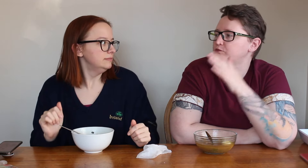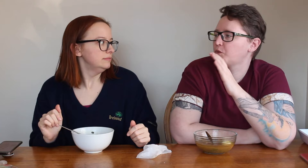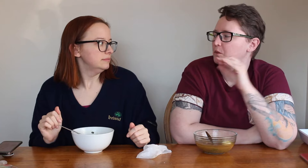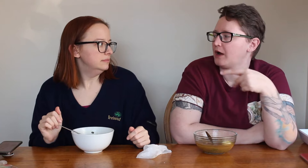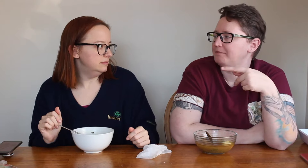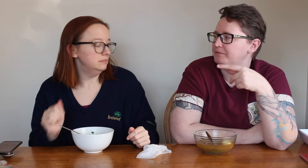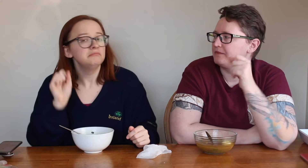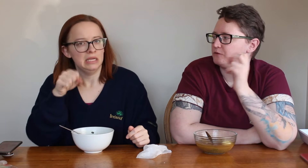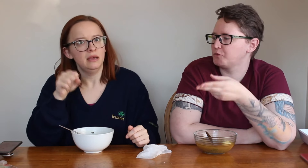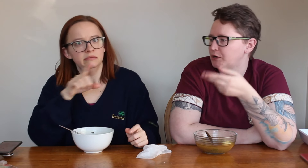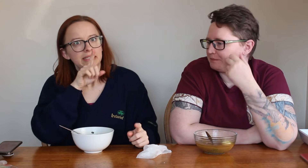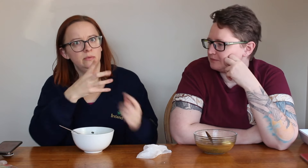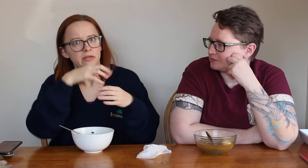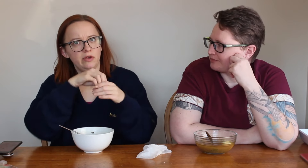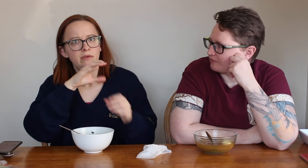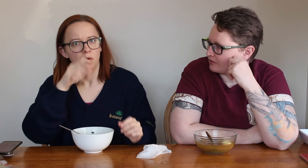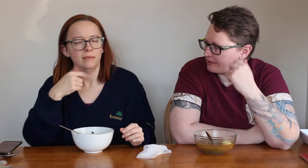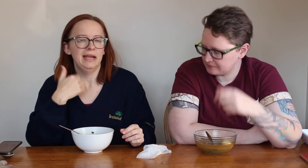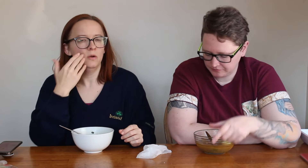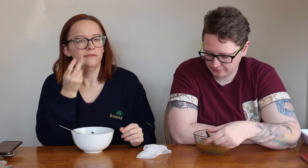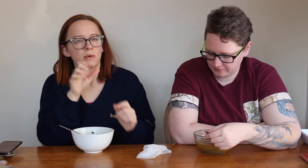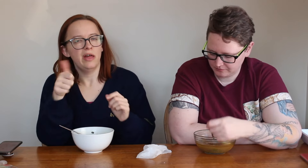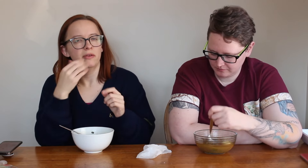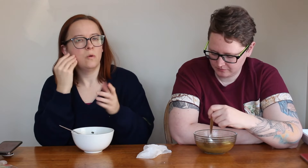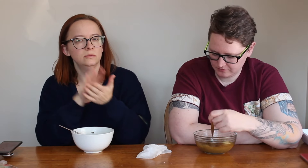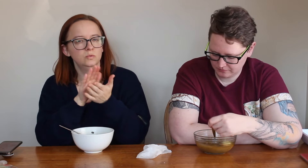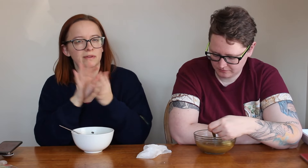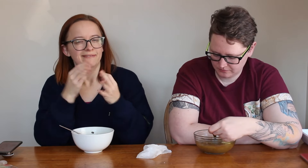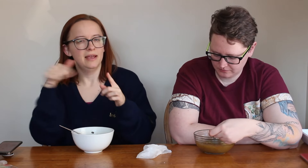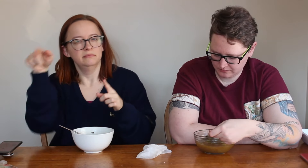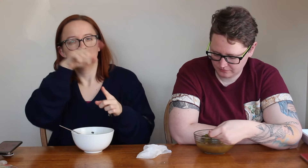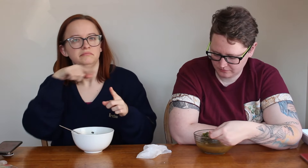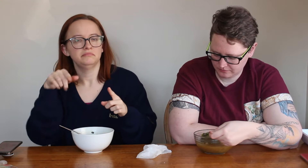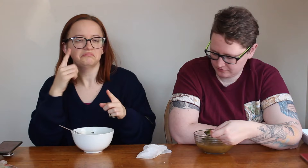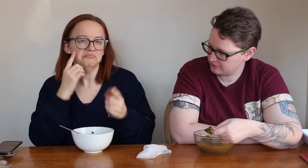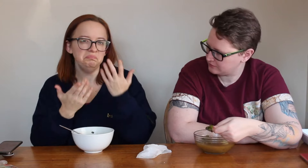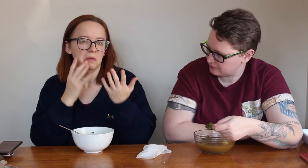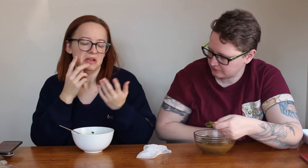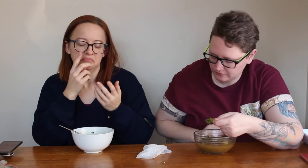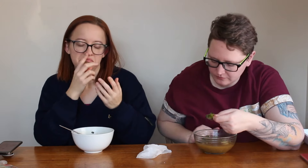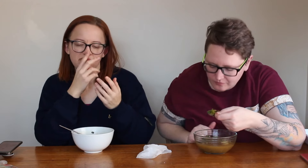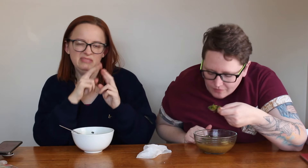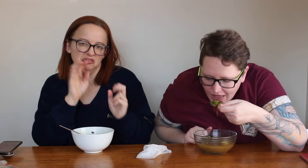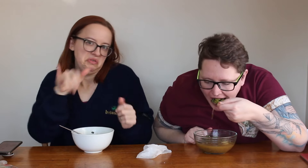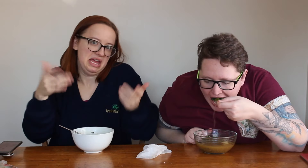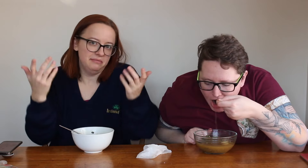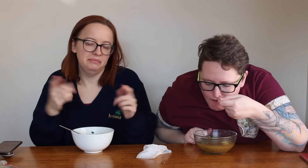Probably we're gonna focus on homeschooling with a lot of emphasis on socialization with other kids Maybe in after school type of programs or sports